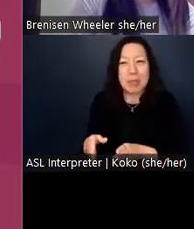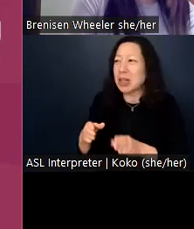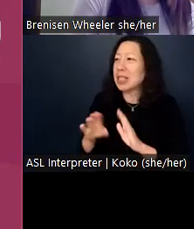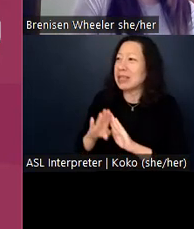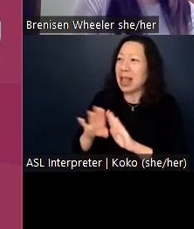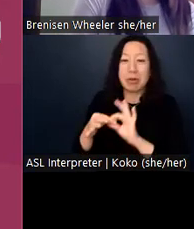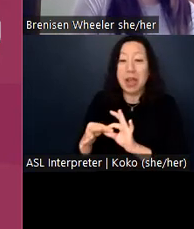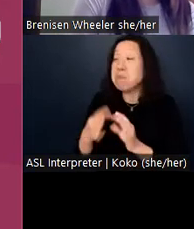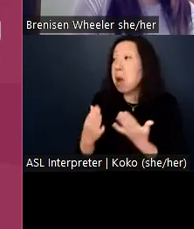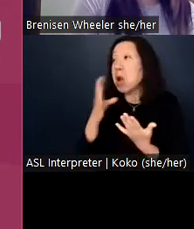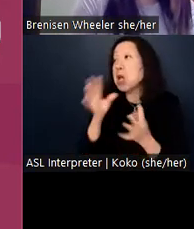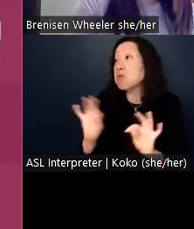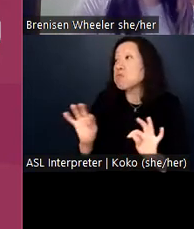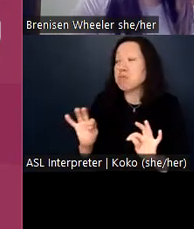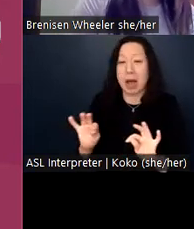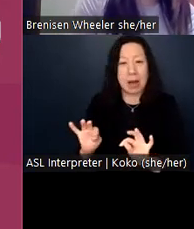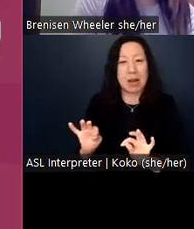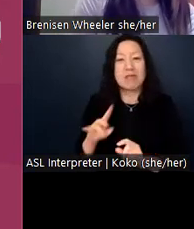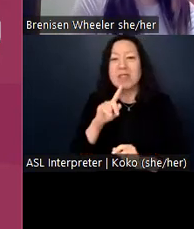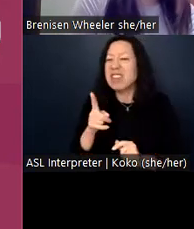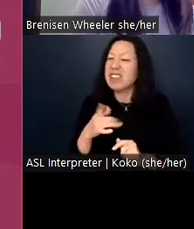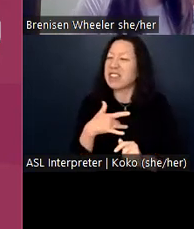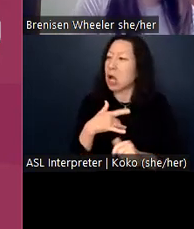12:24:44 It just really normalize that, and say Oh, that's pretty standard for a relationship.